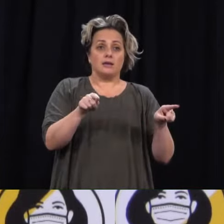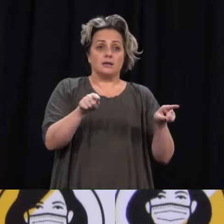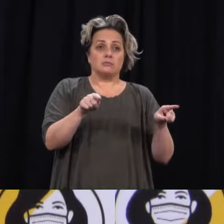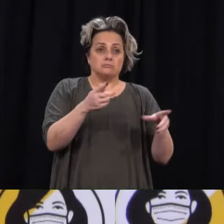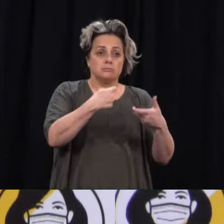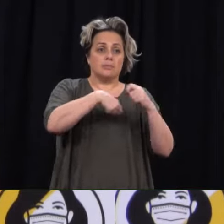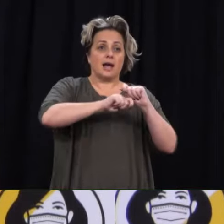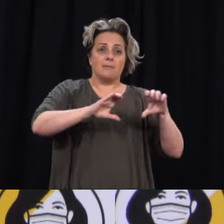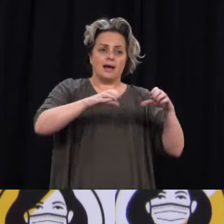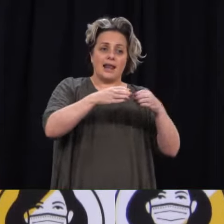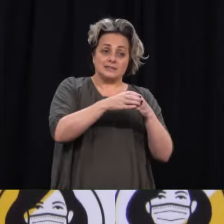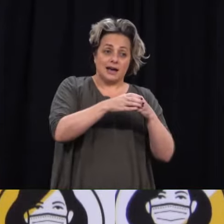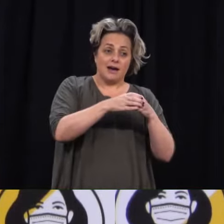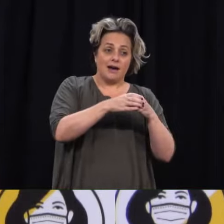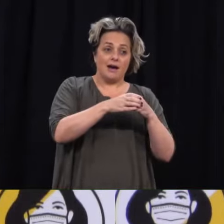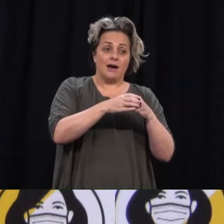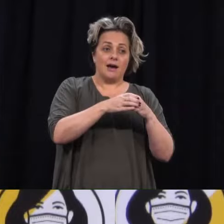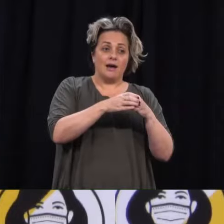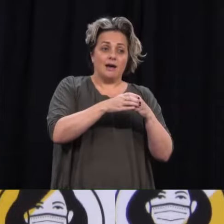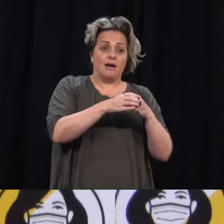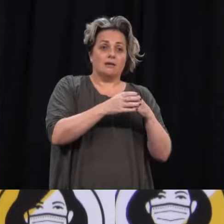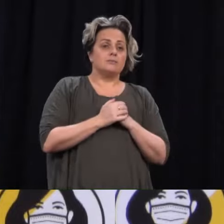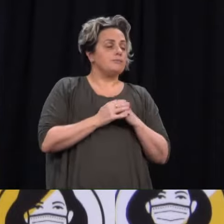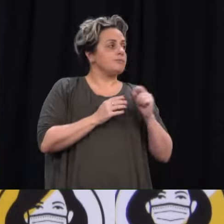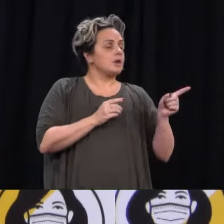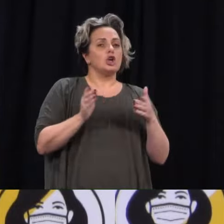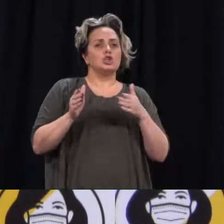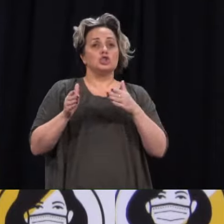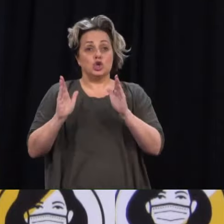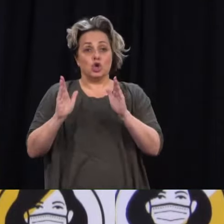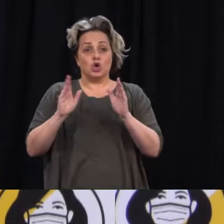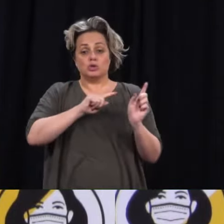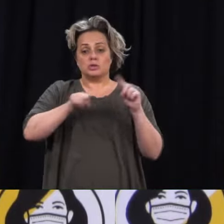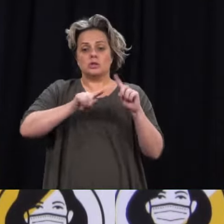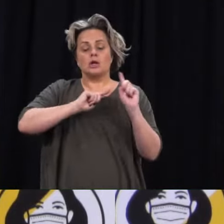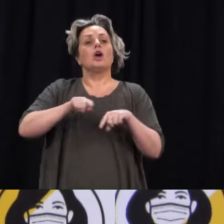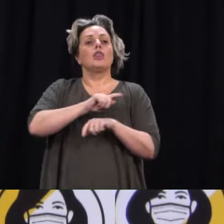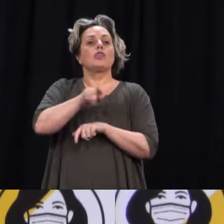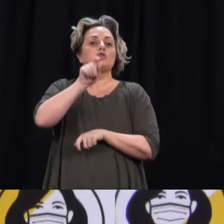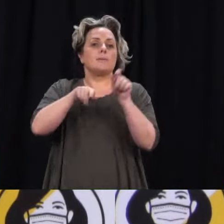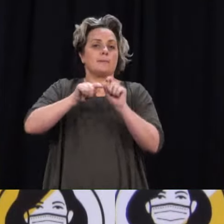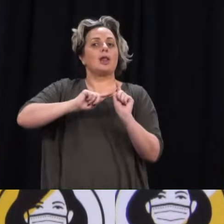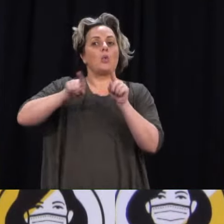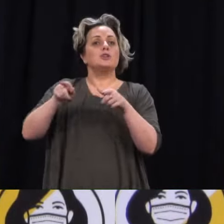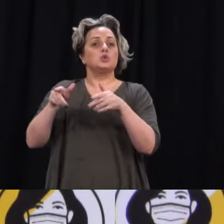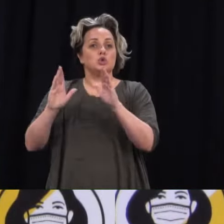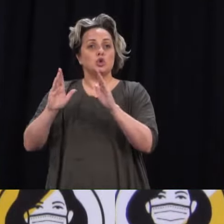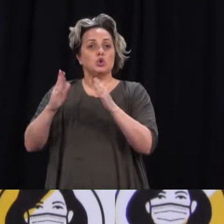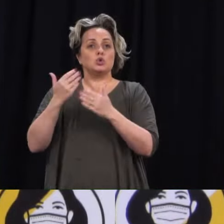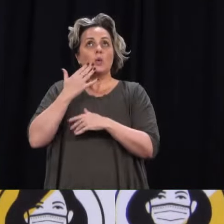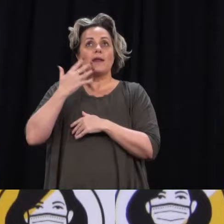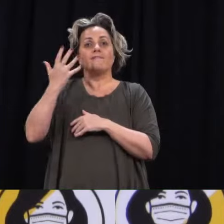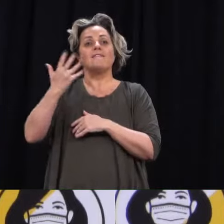yet of where the AUT cases came or any other smaller clulsz sters which have ballooned up to be cluster?